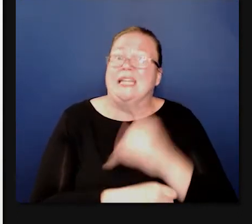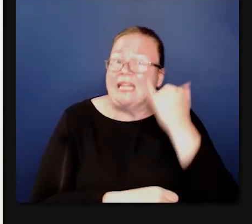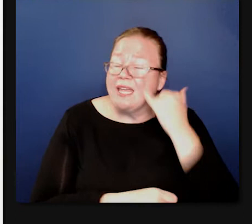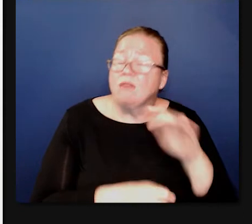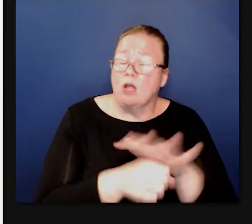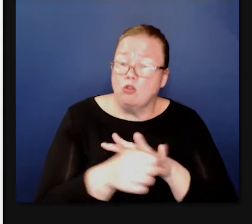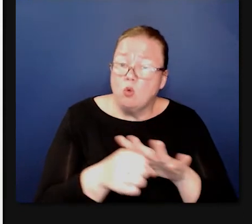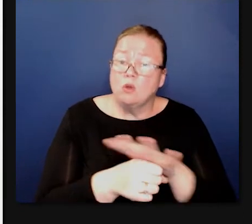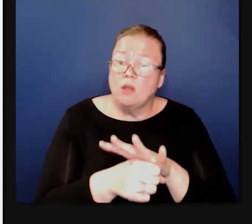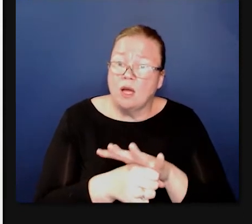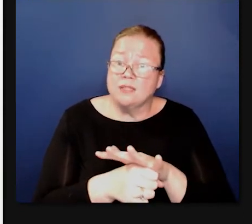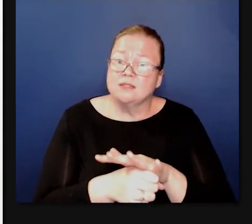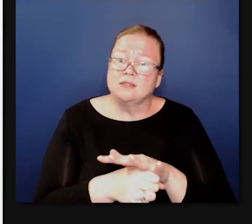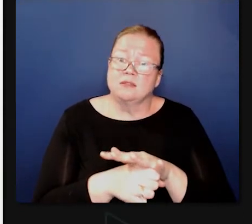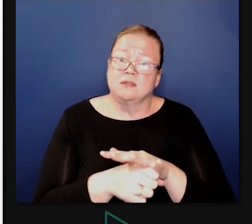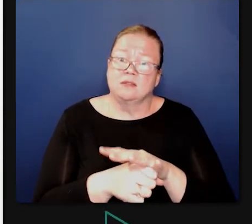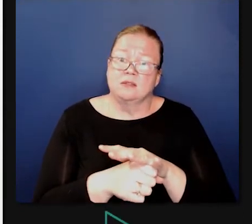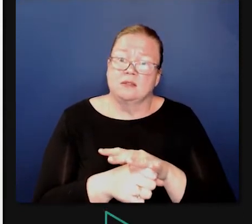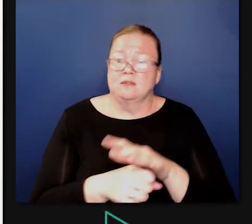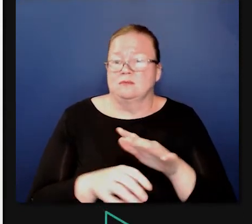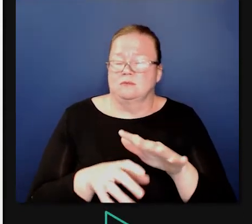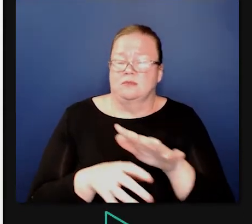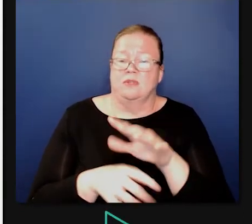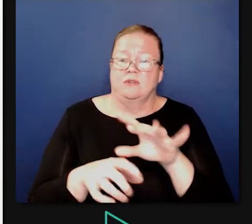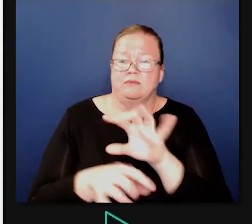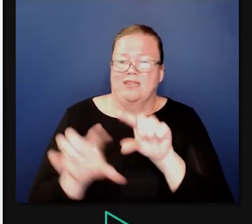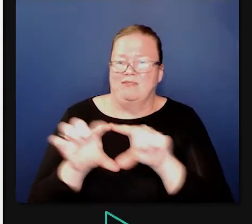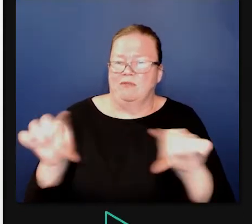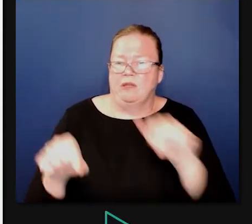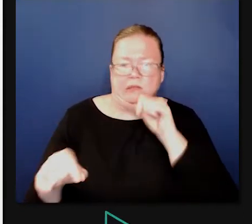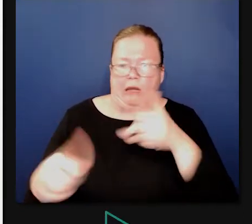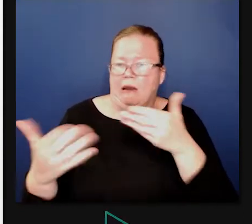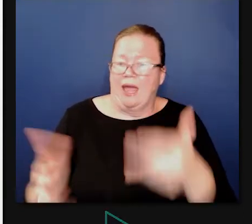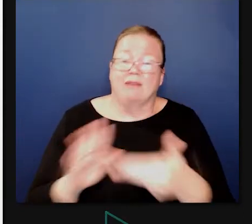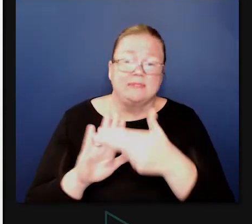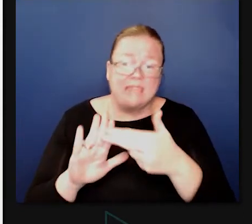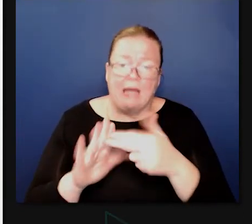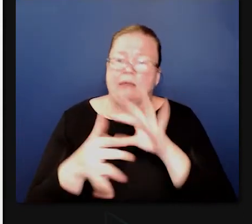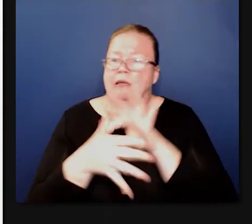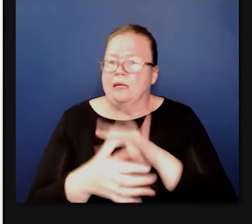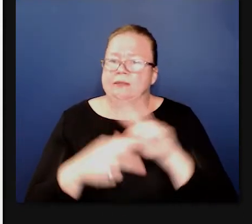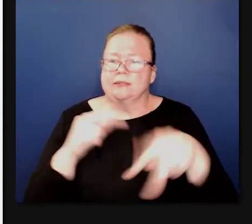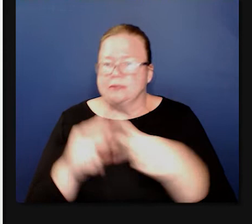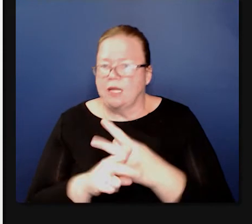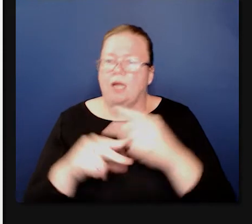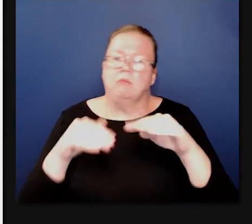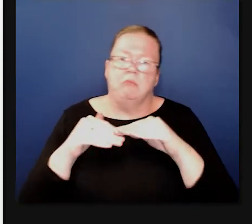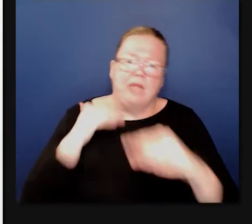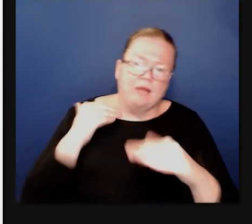if a localized field doesn't exist. There's also tags and content types and platforms.